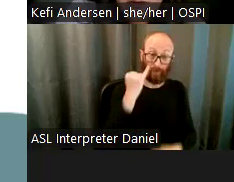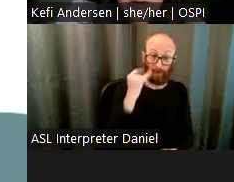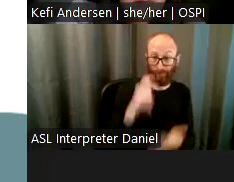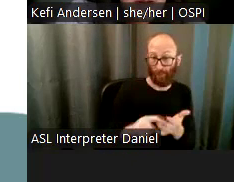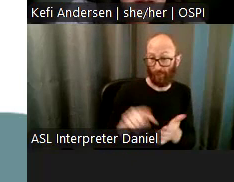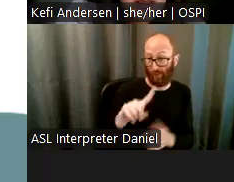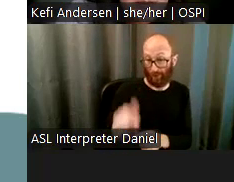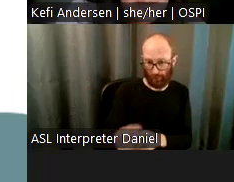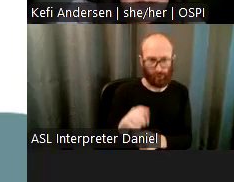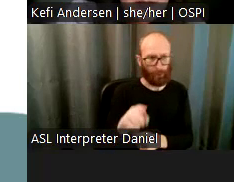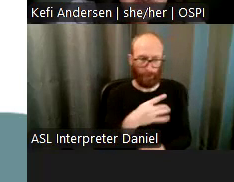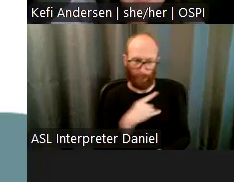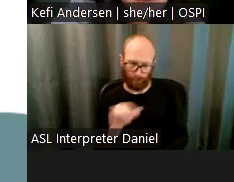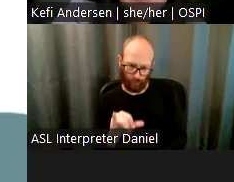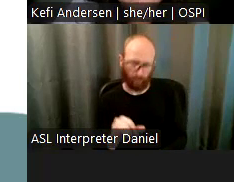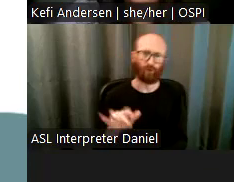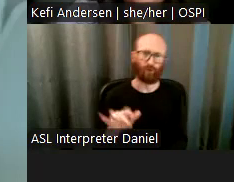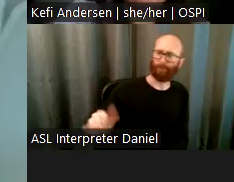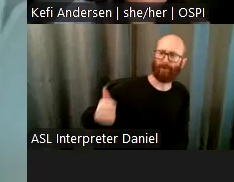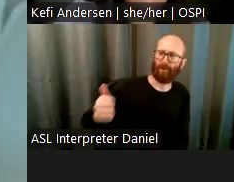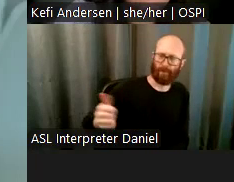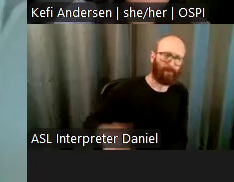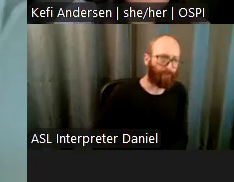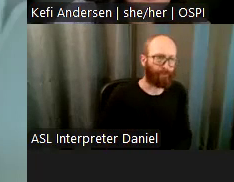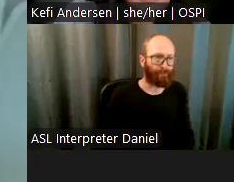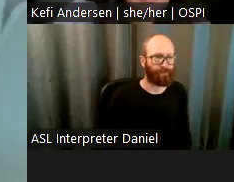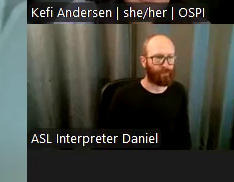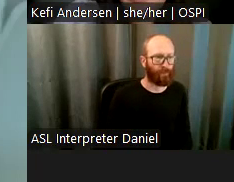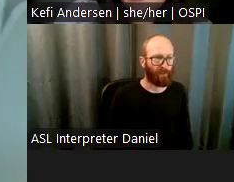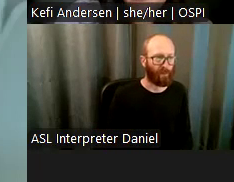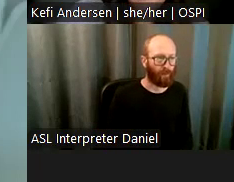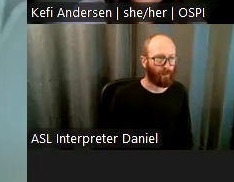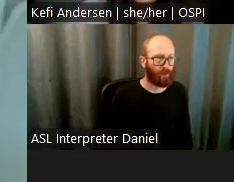add your thumbs up to those too. We're joined today by some